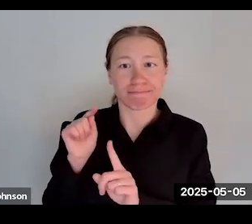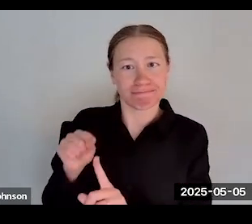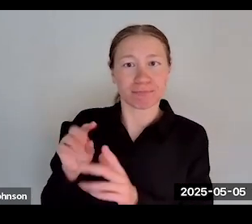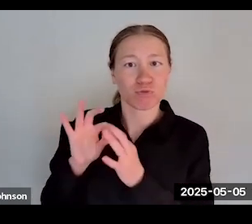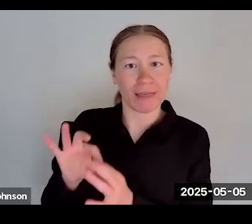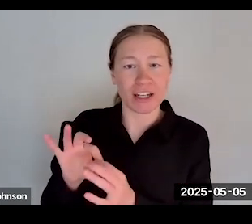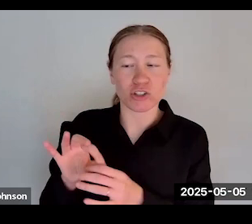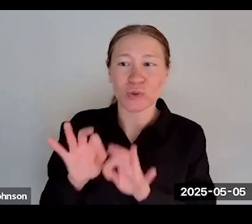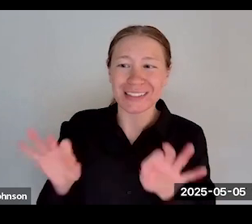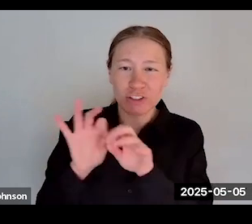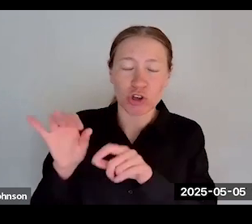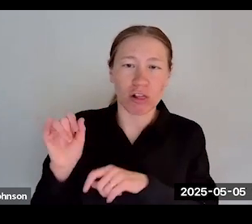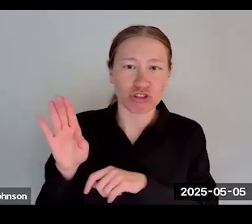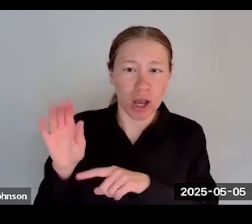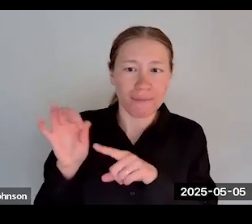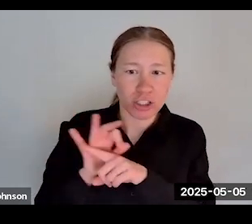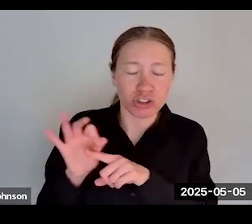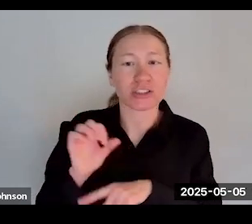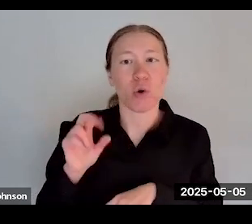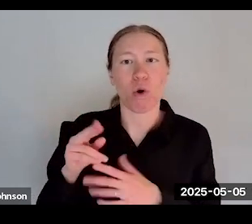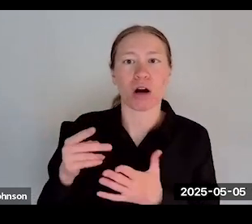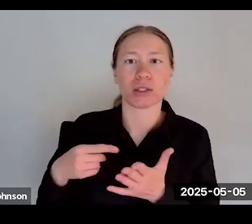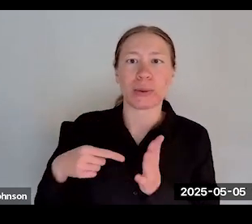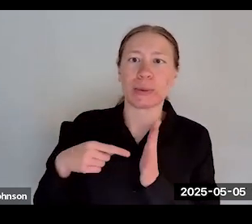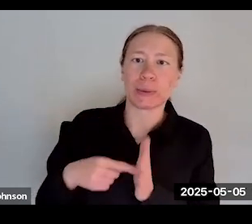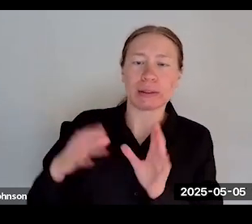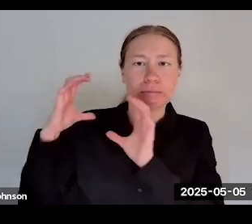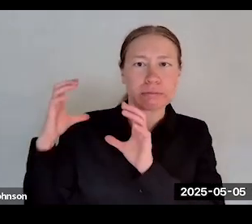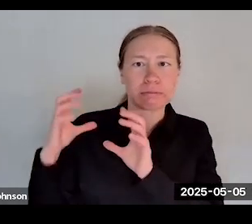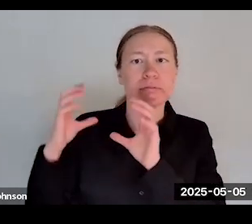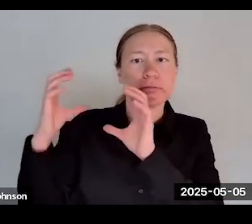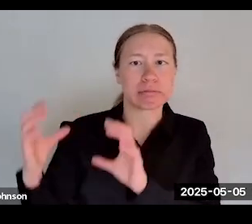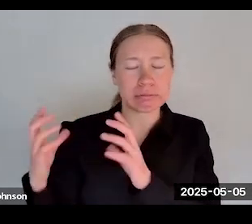or an undue hardship on the unit. This can generally be described as a negative impact